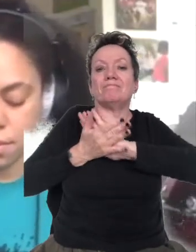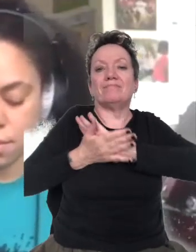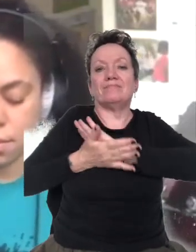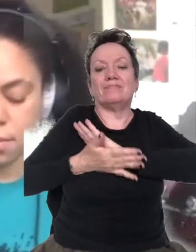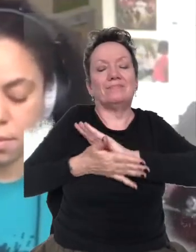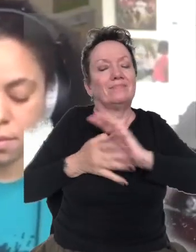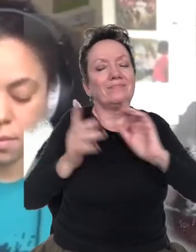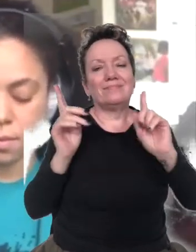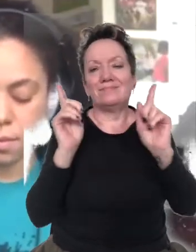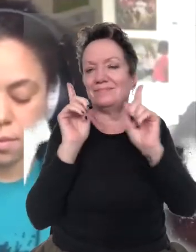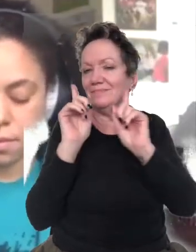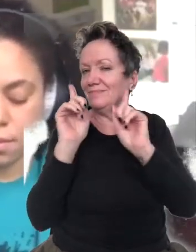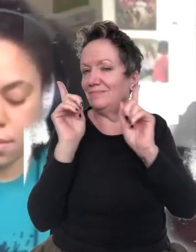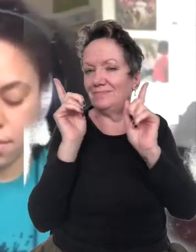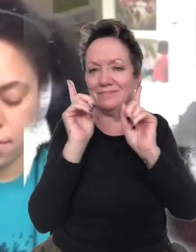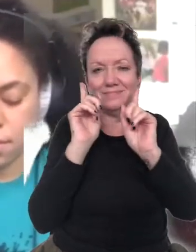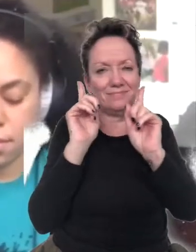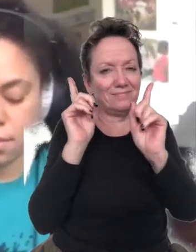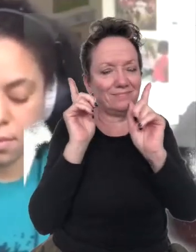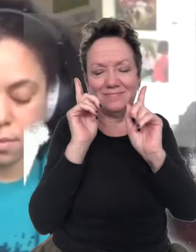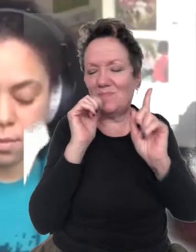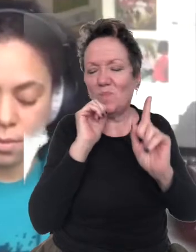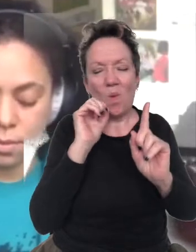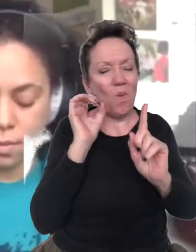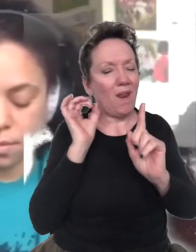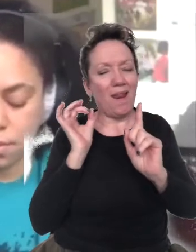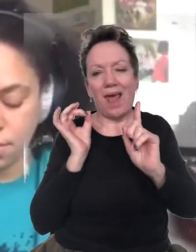no, let them turn me. Um,